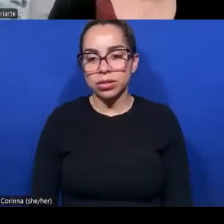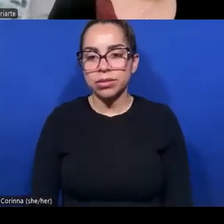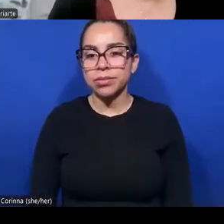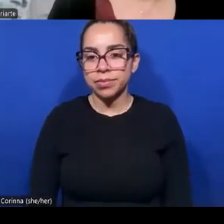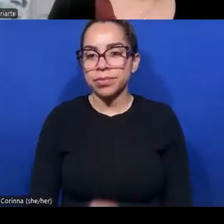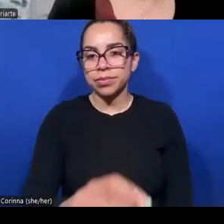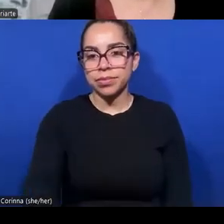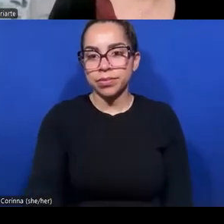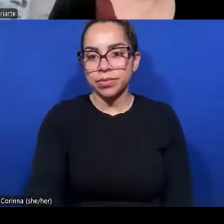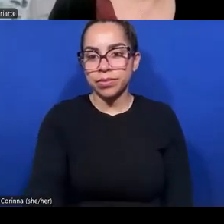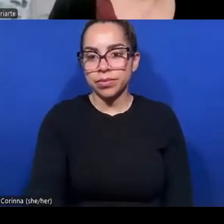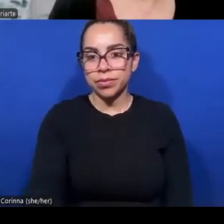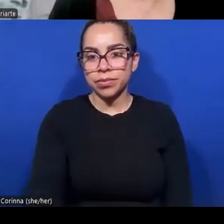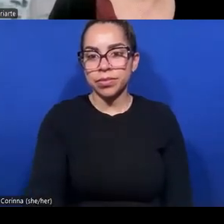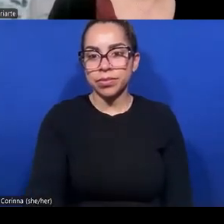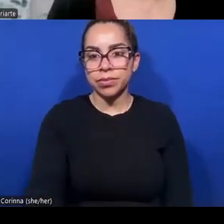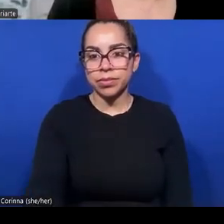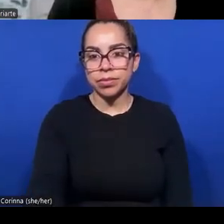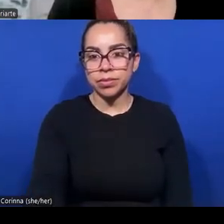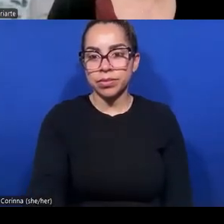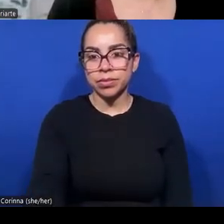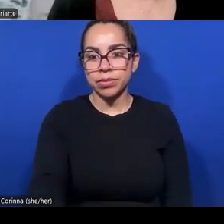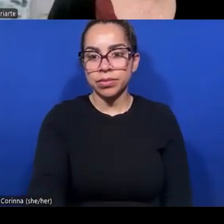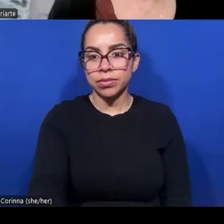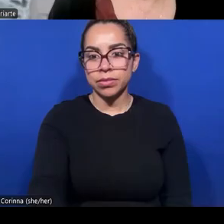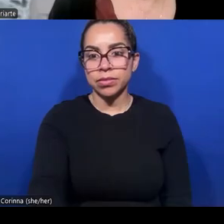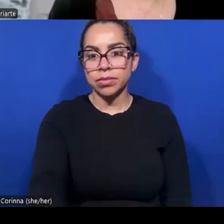if you're not quite sure if what you're want to spend the money